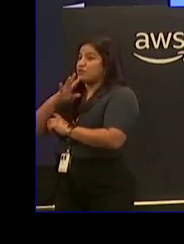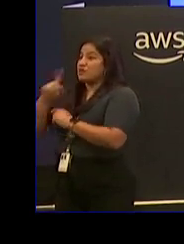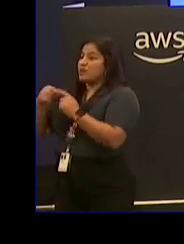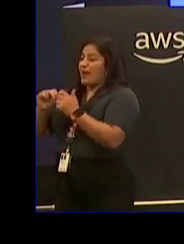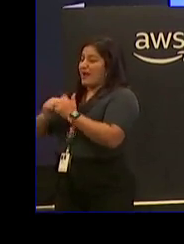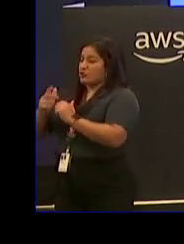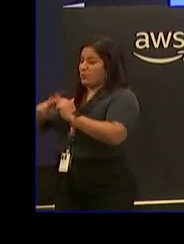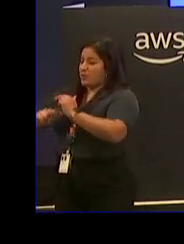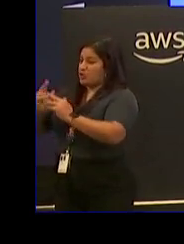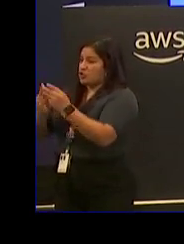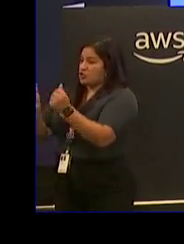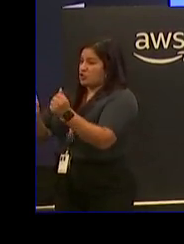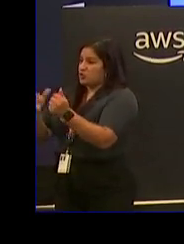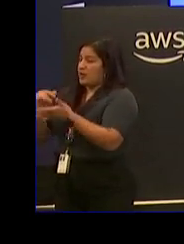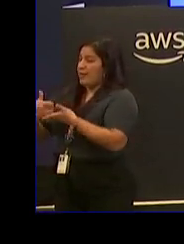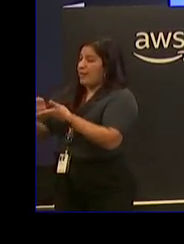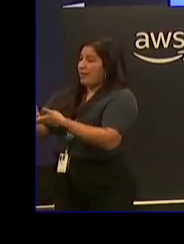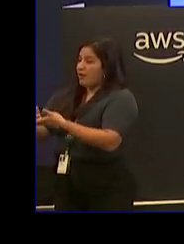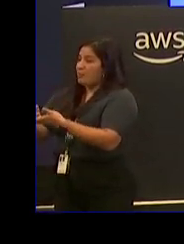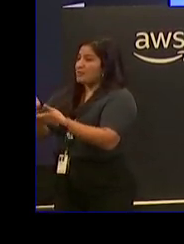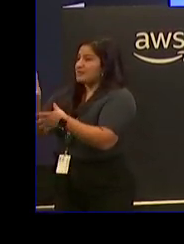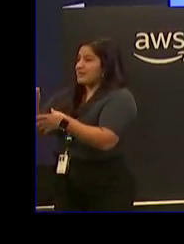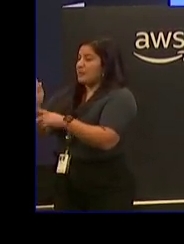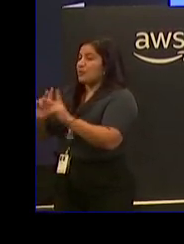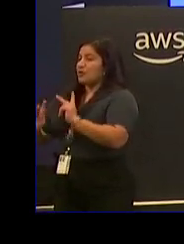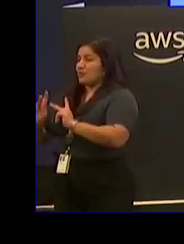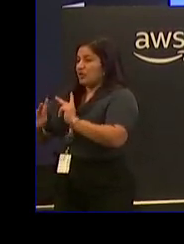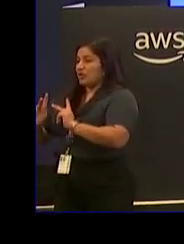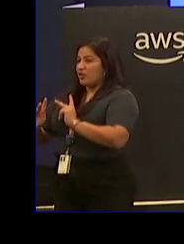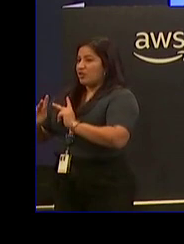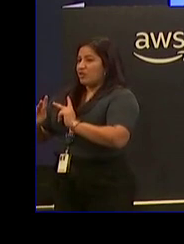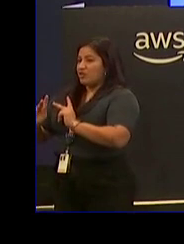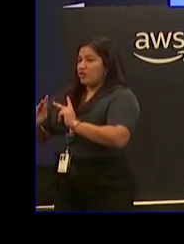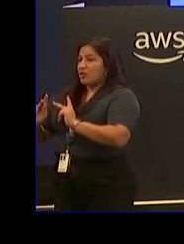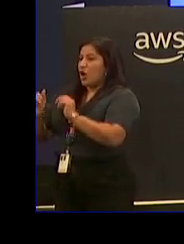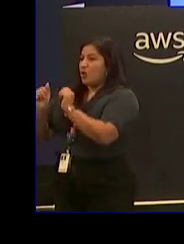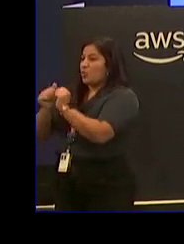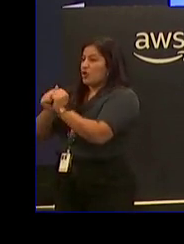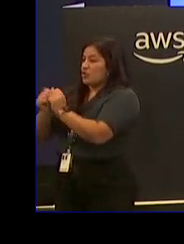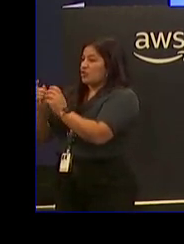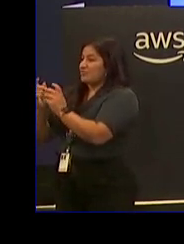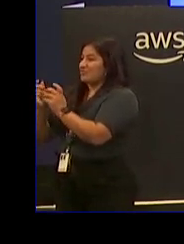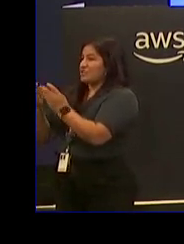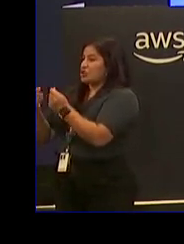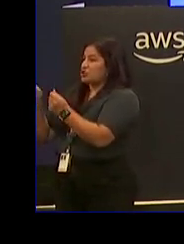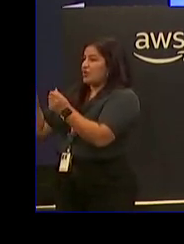and helping disabled people with a solution where they can interact with